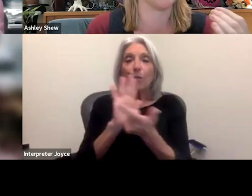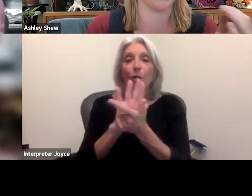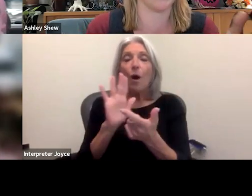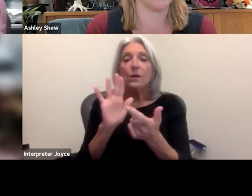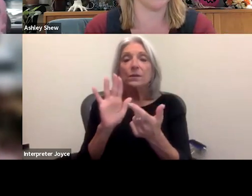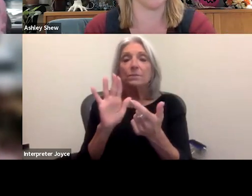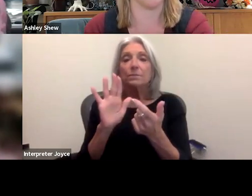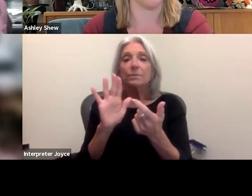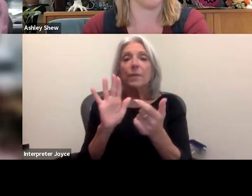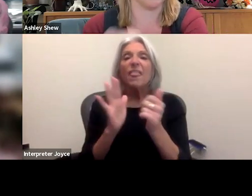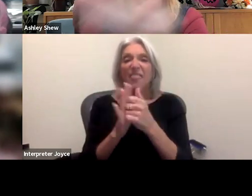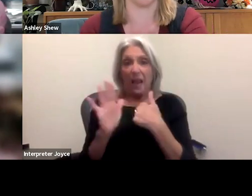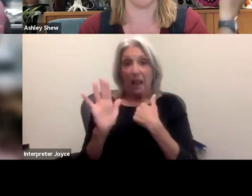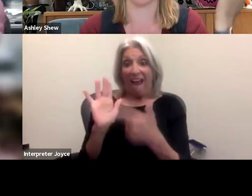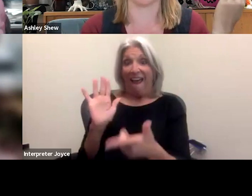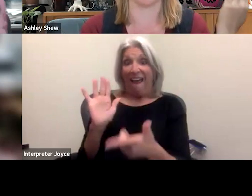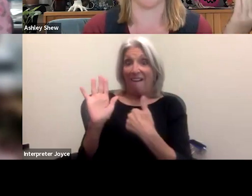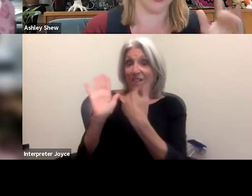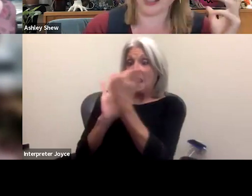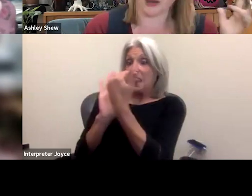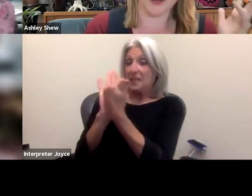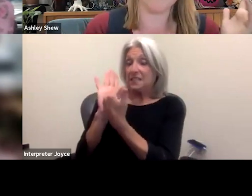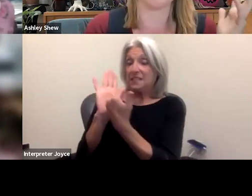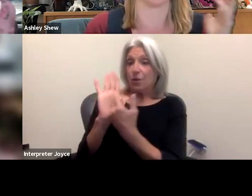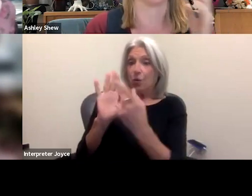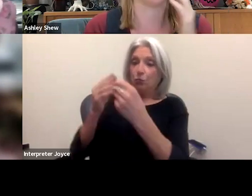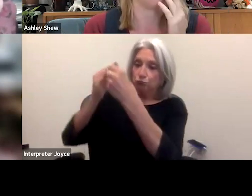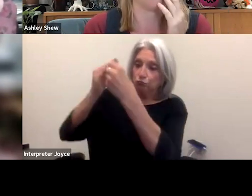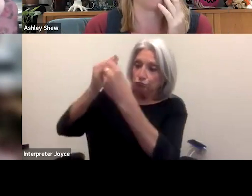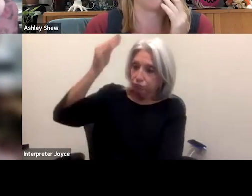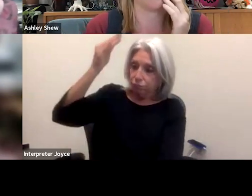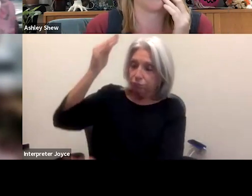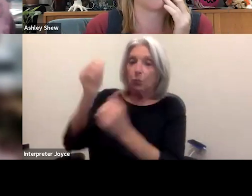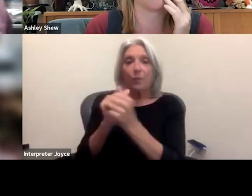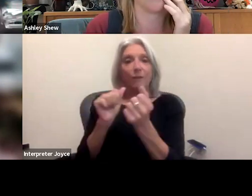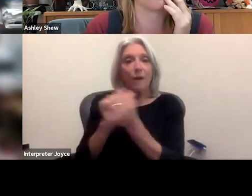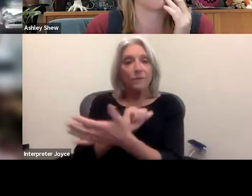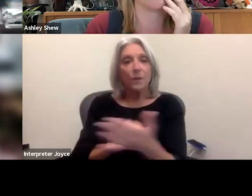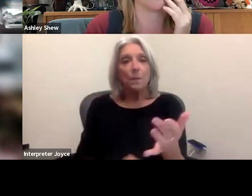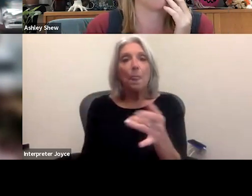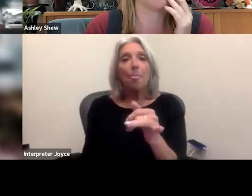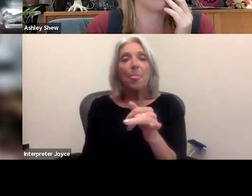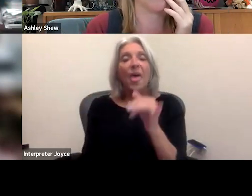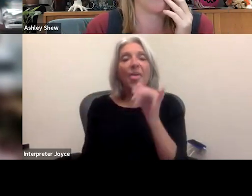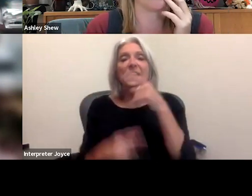which list here, you have a long list of "hit you with everything." Ugly laws are laws, municipal laws